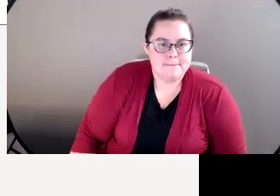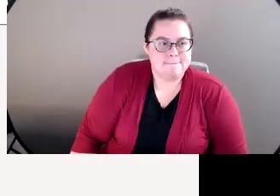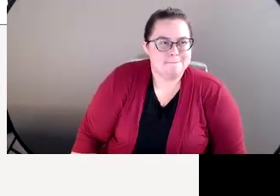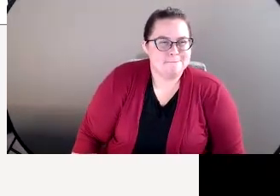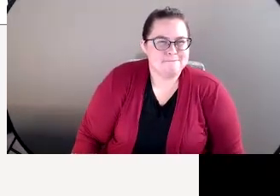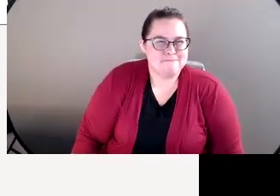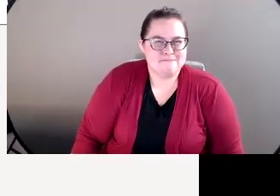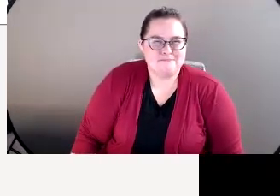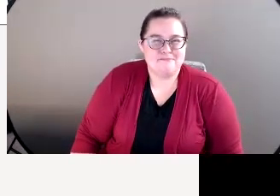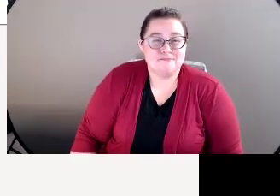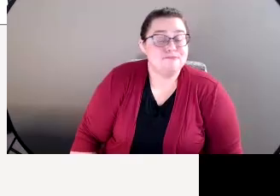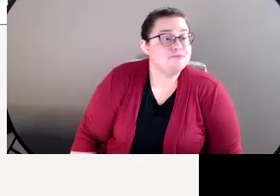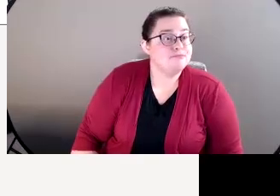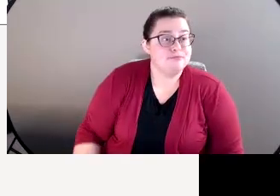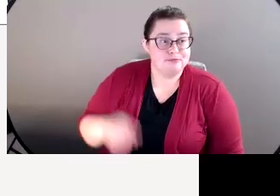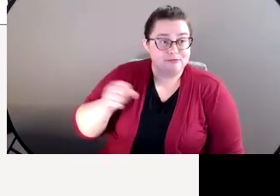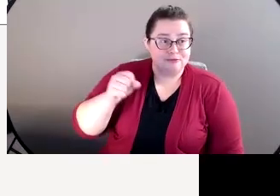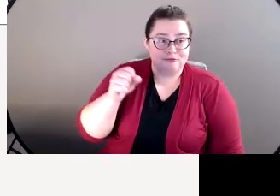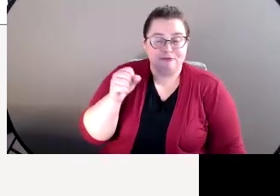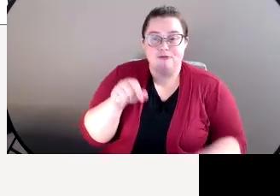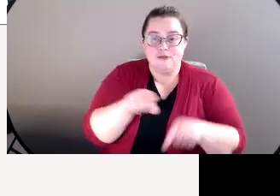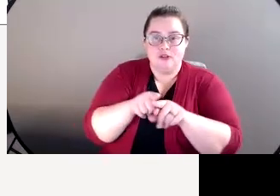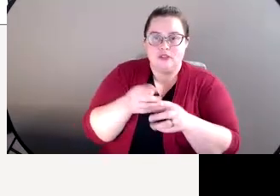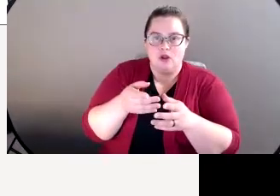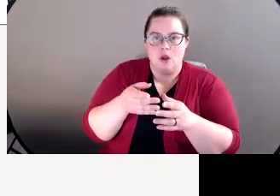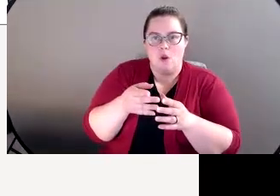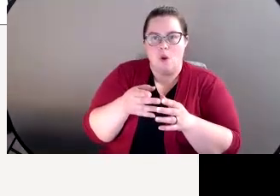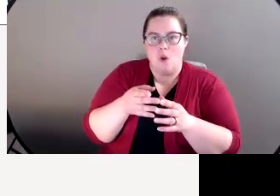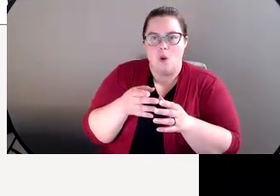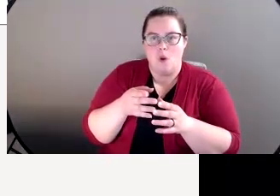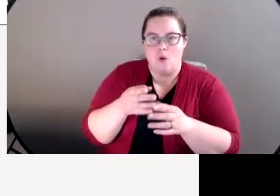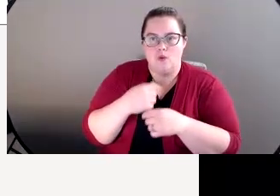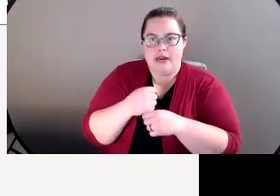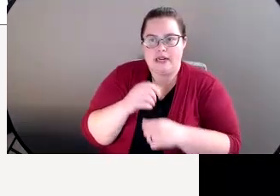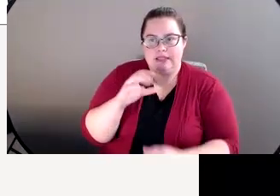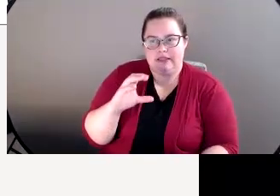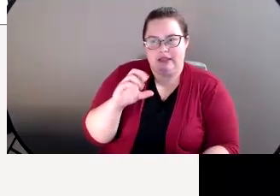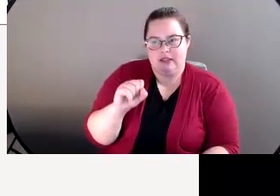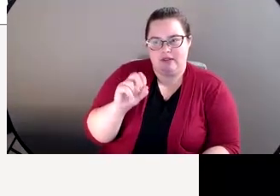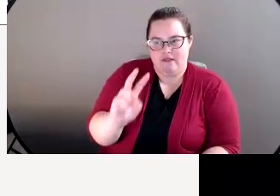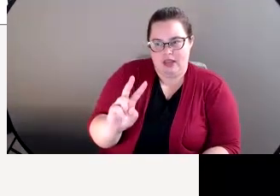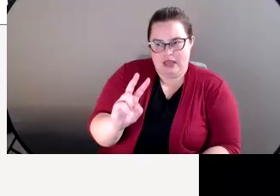Yes. They also created a csv template so you can download that template,